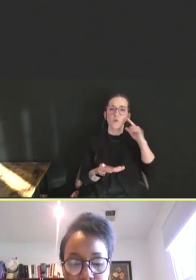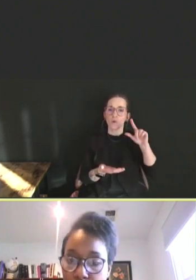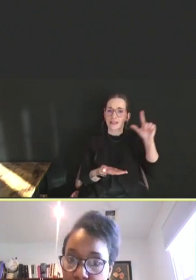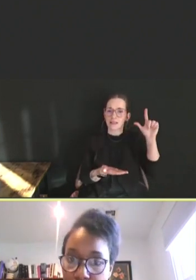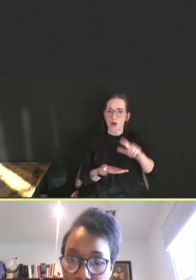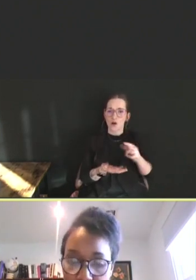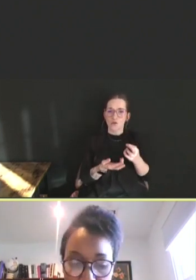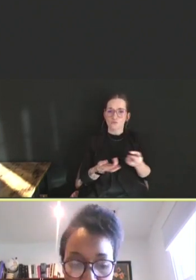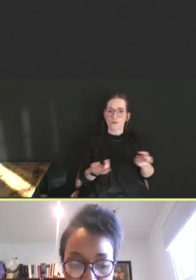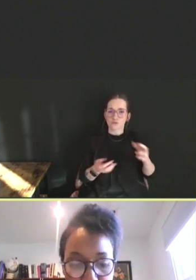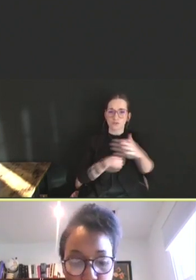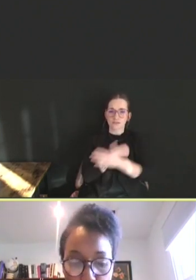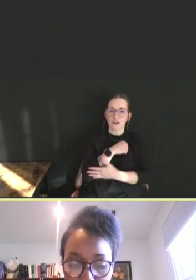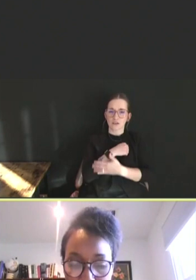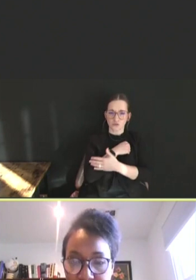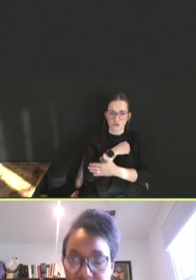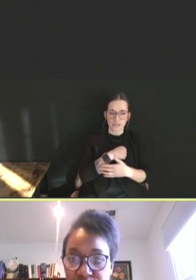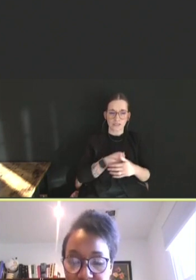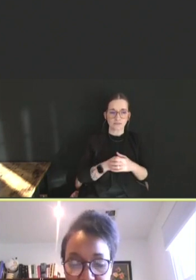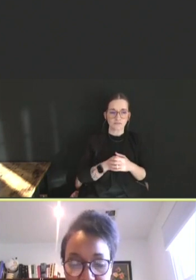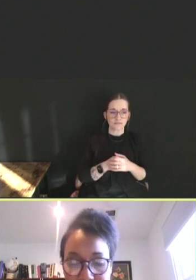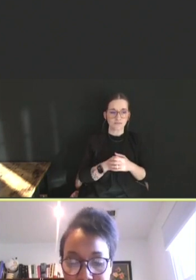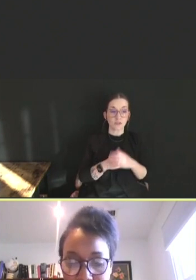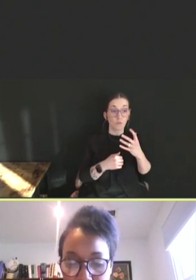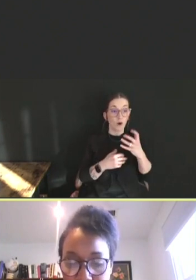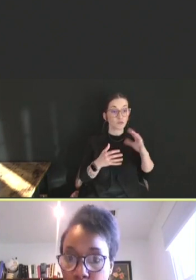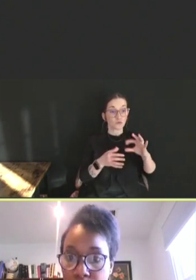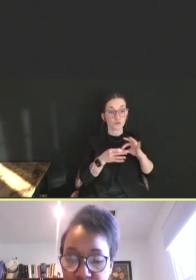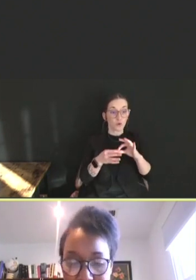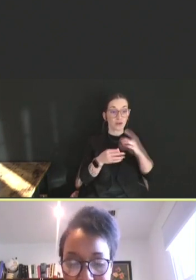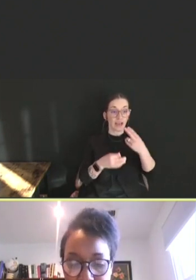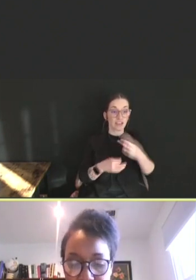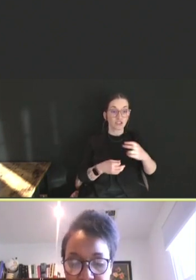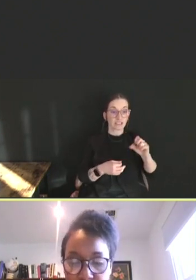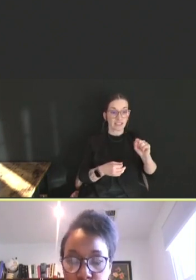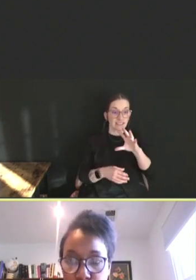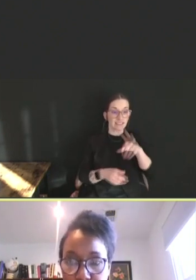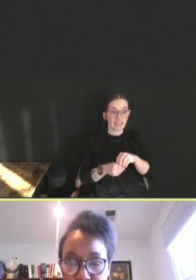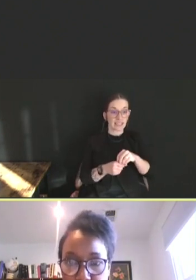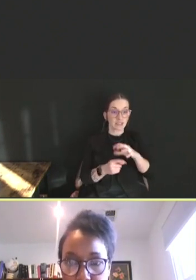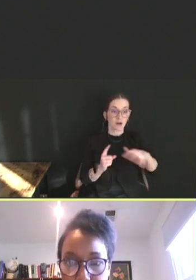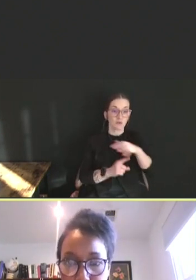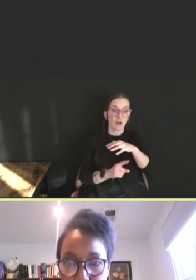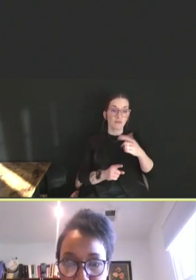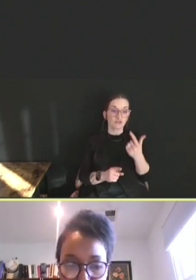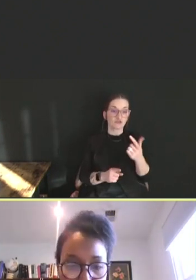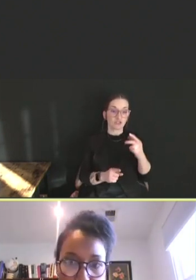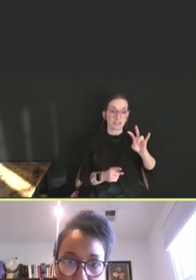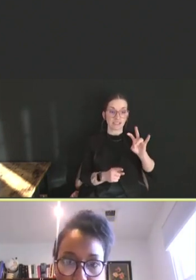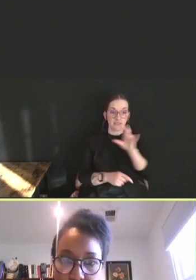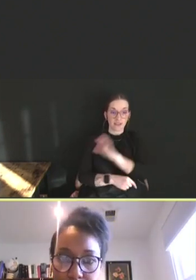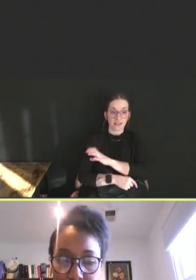And one strategy is to coordinate HHS engagement around the G7 clinical trials charter.